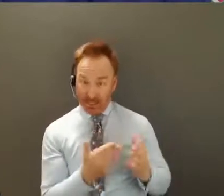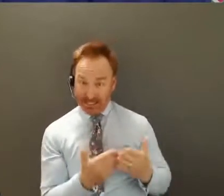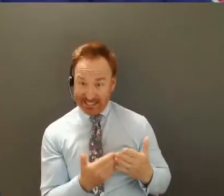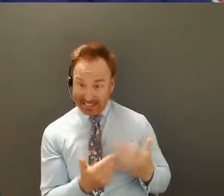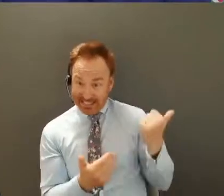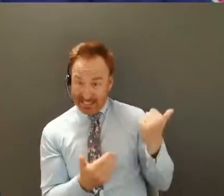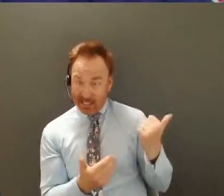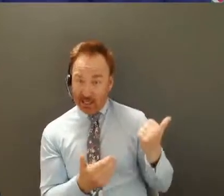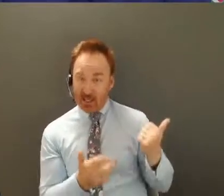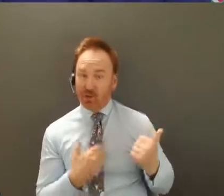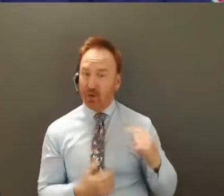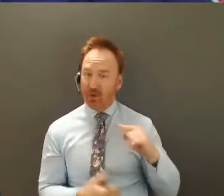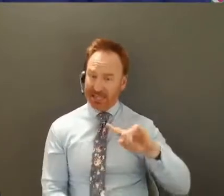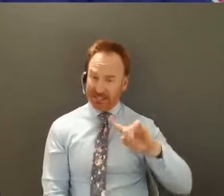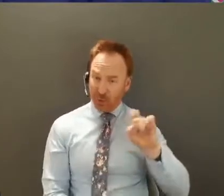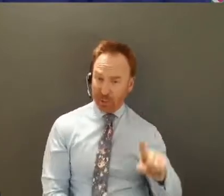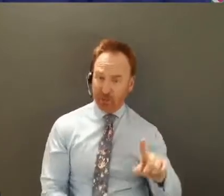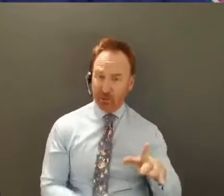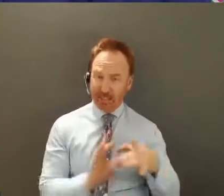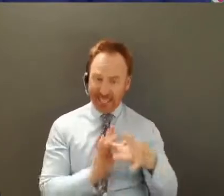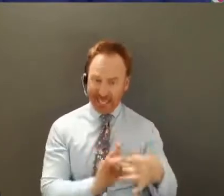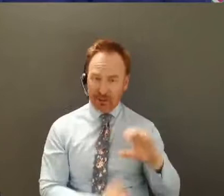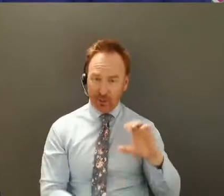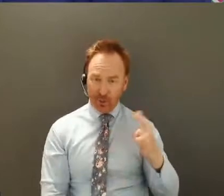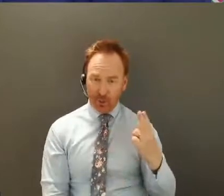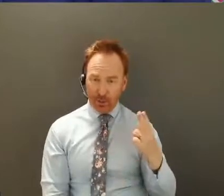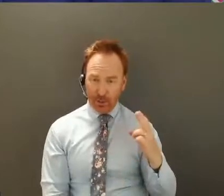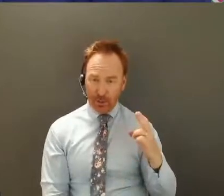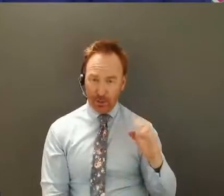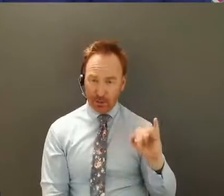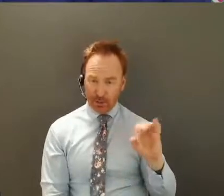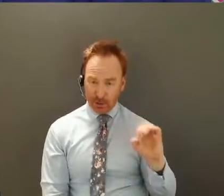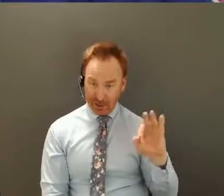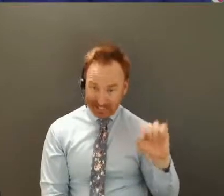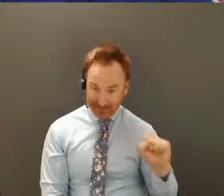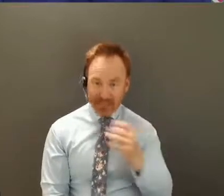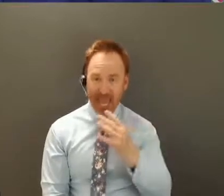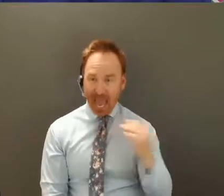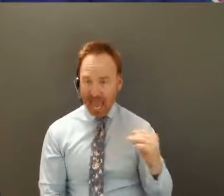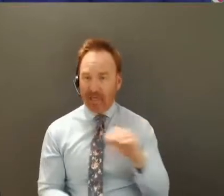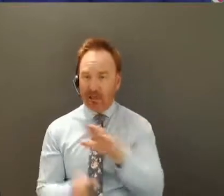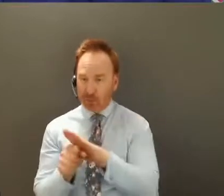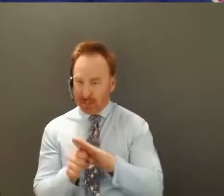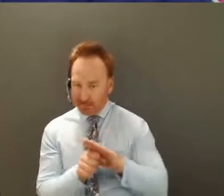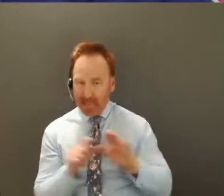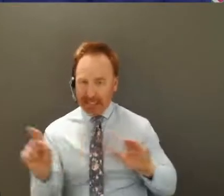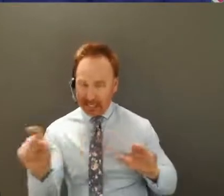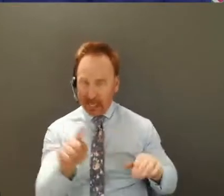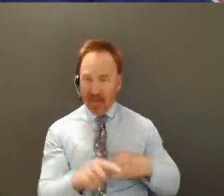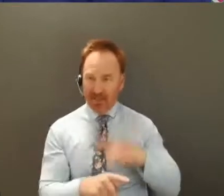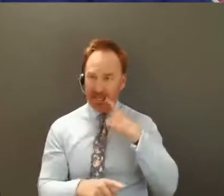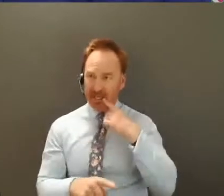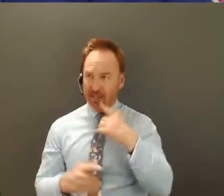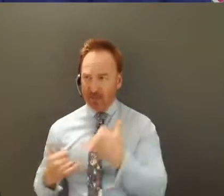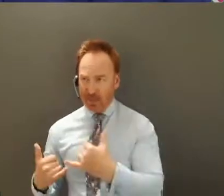The two that were sent out for care out of territory were